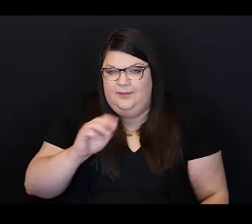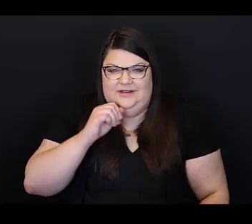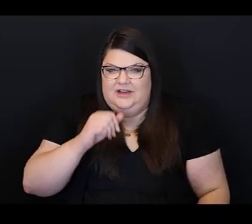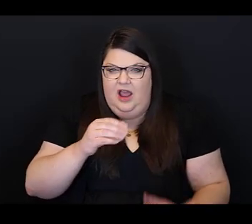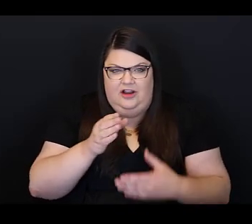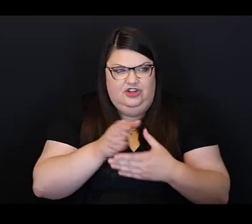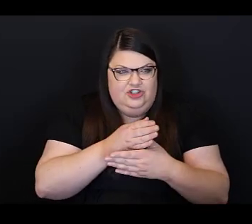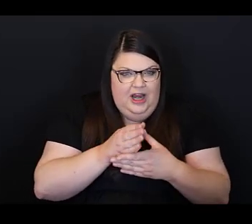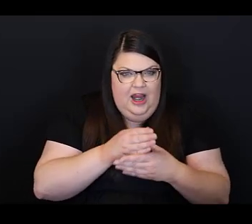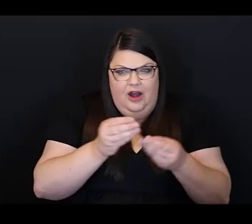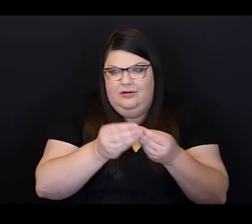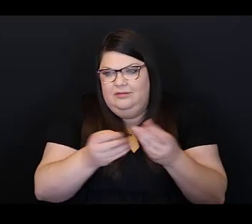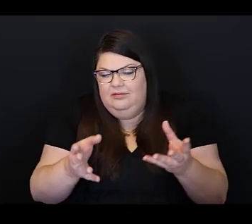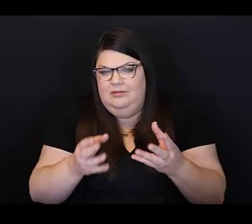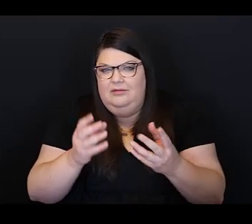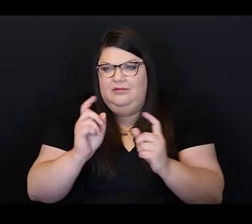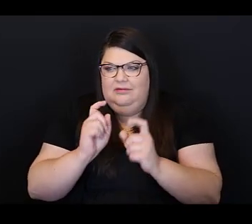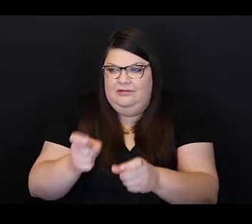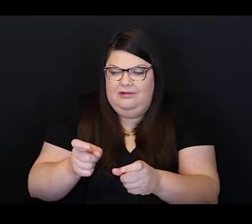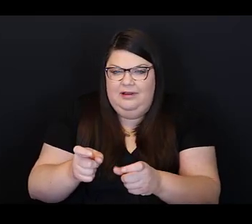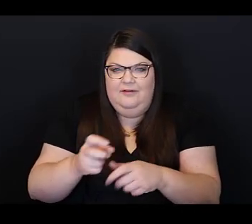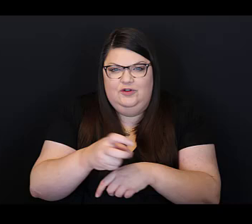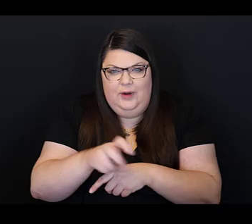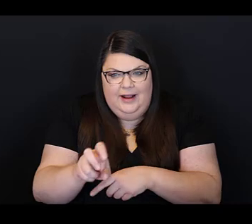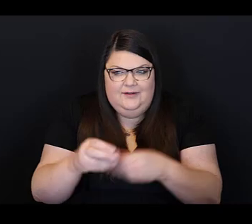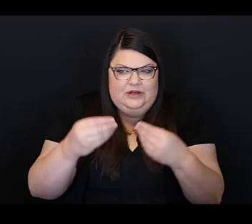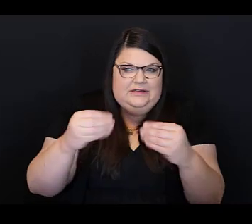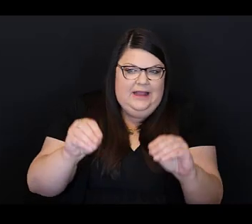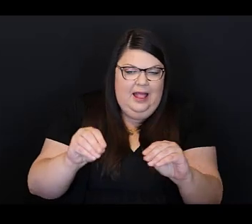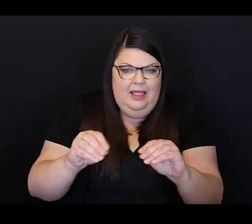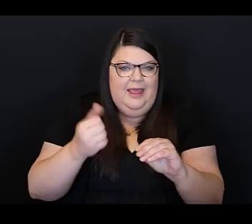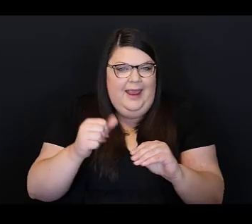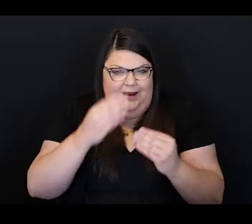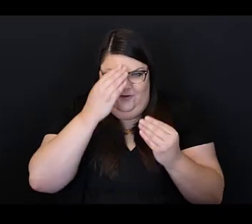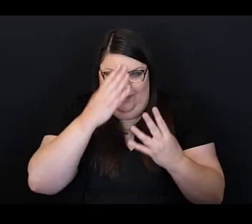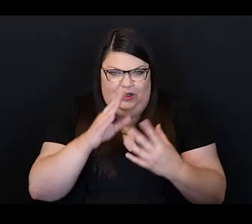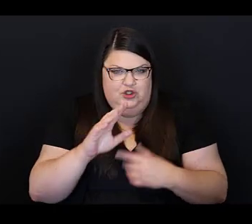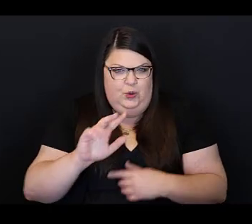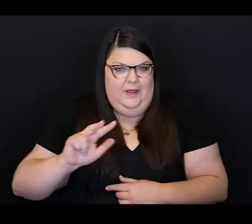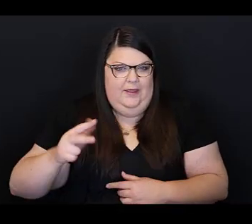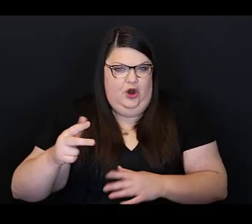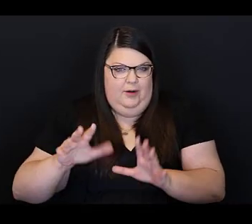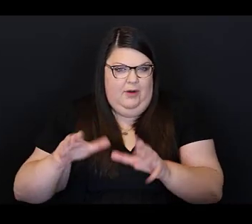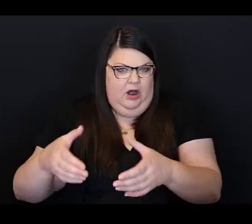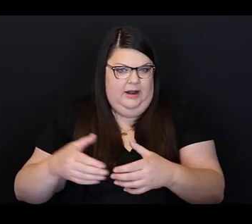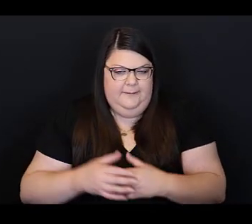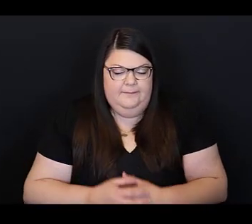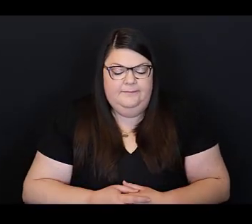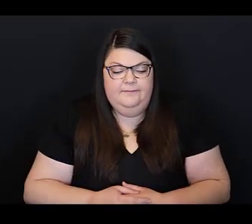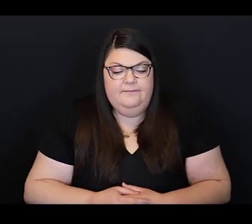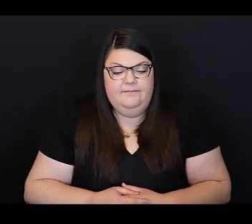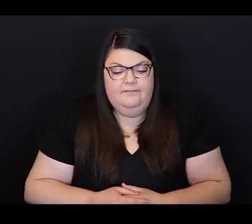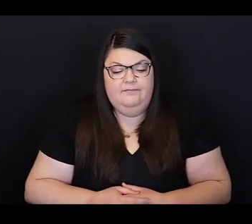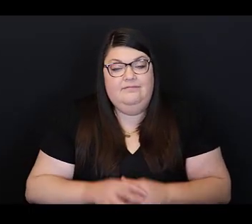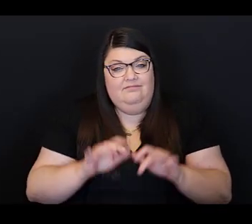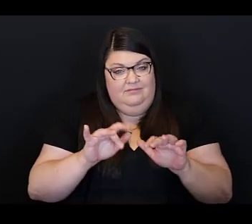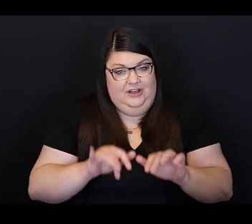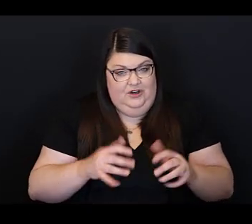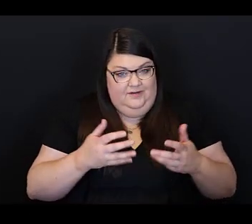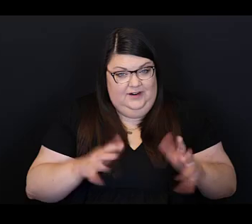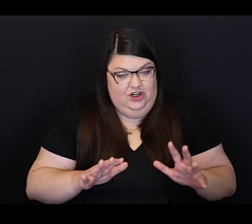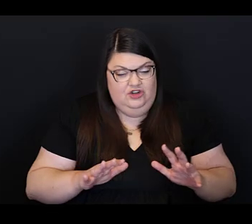share, sell, or transfer any personal information to a third party. After entering this information,